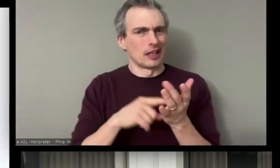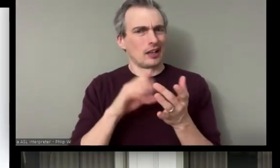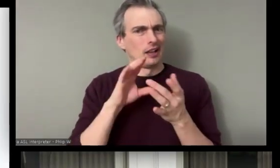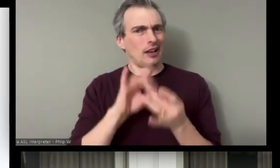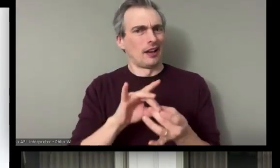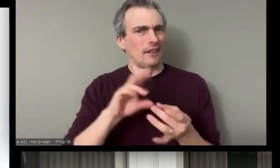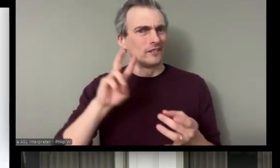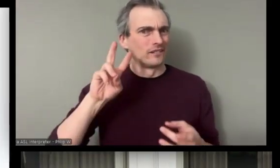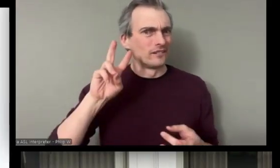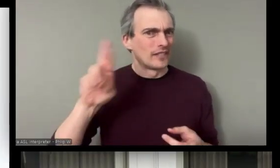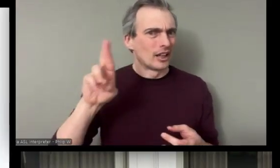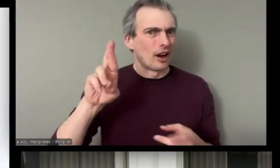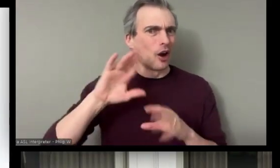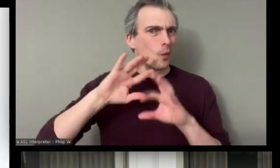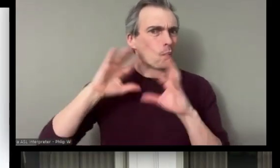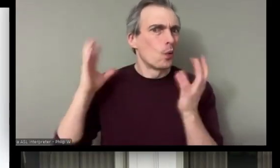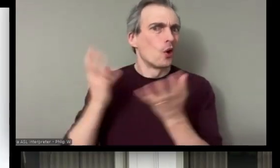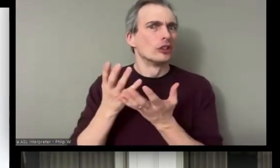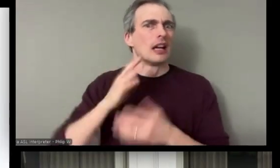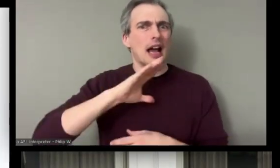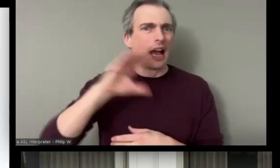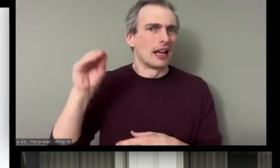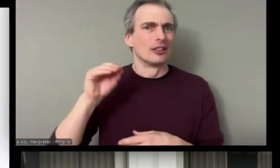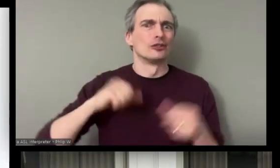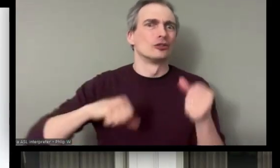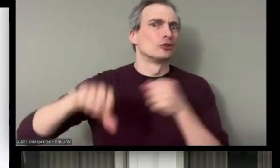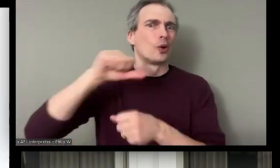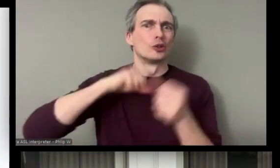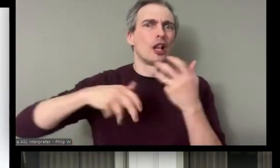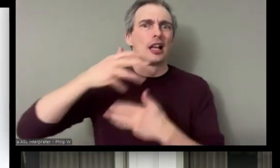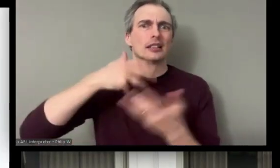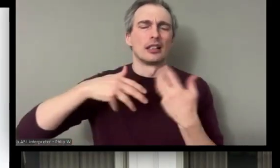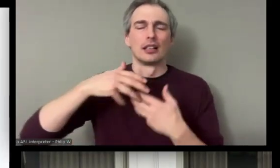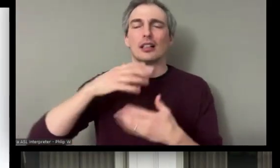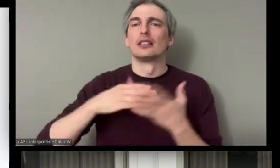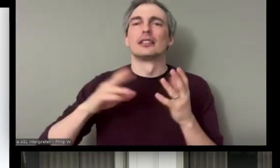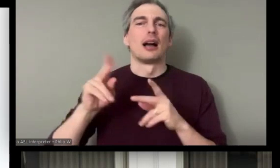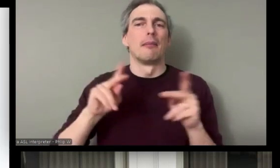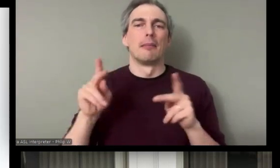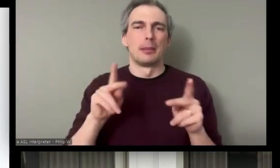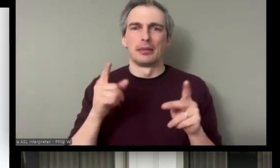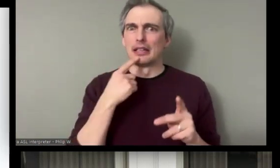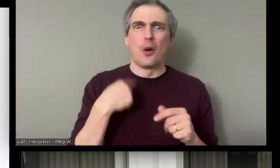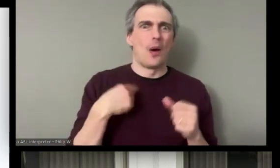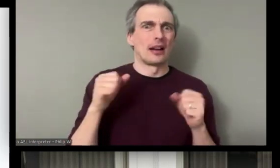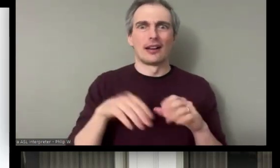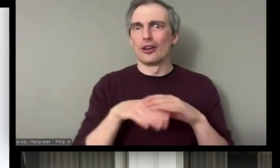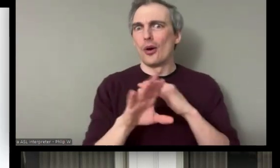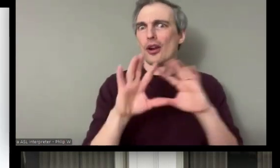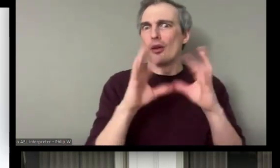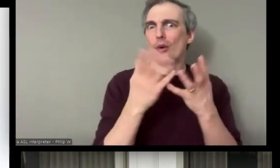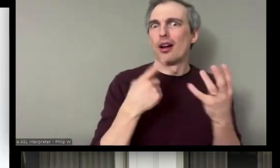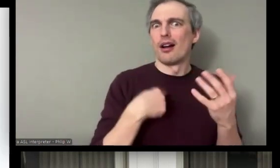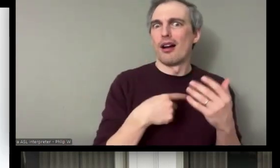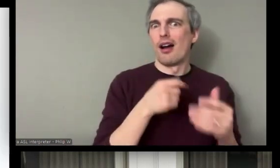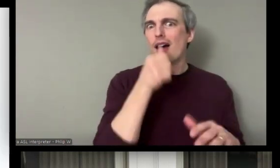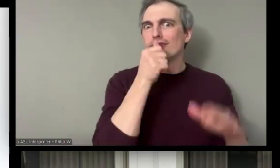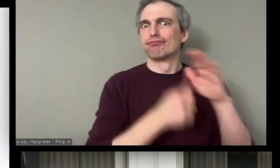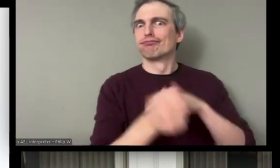Some people are like... Oh, I can go into the world and be anonymous. I can change my gender. Change everything.